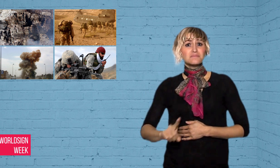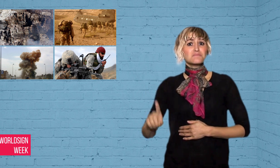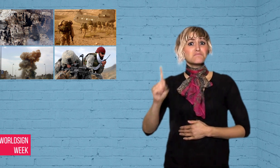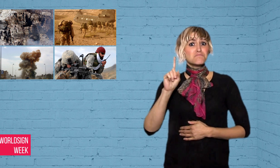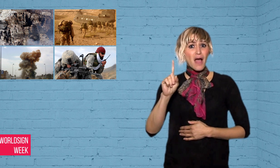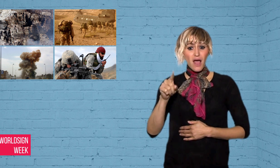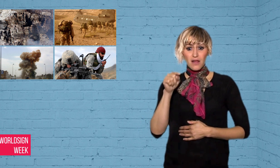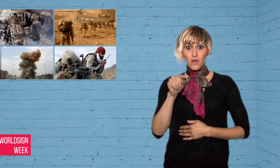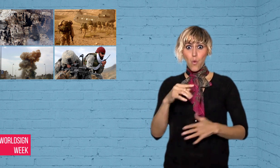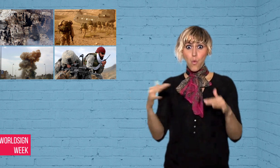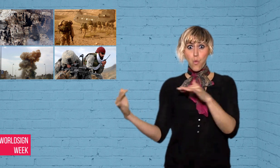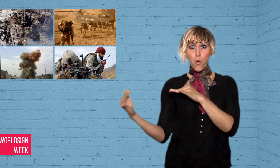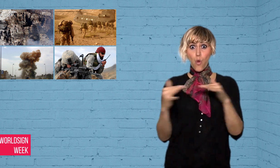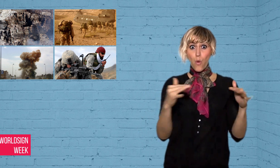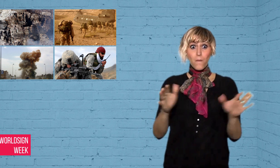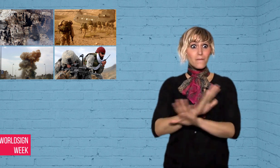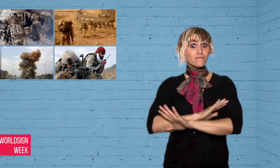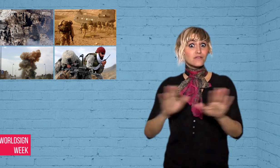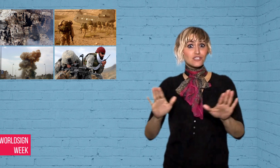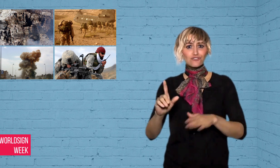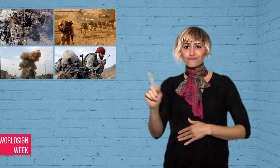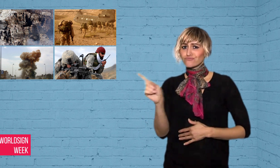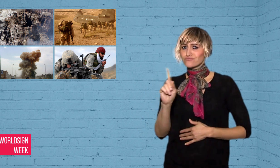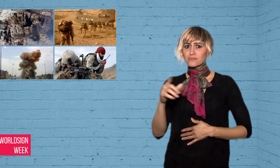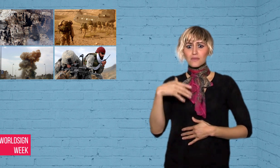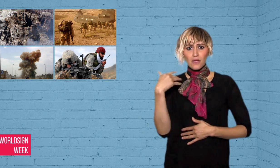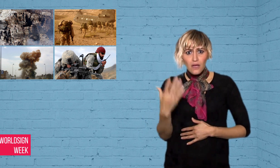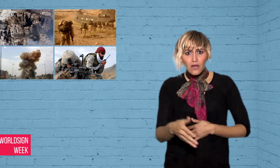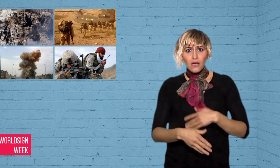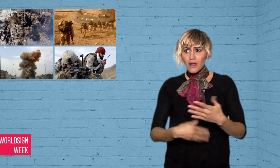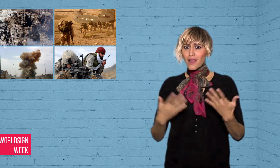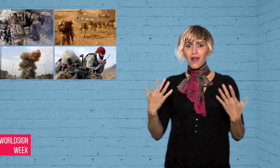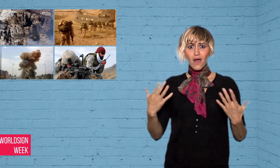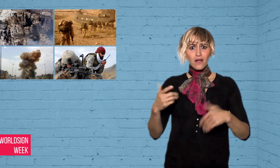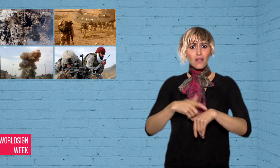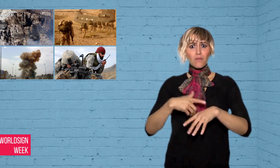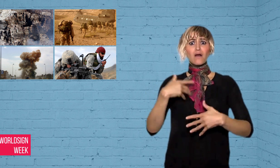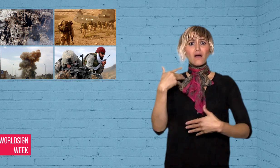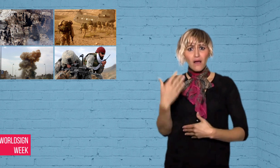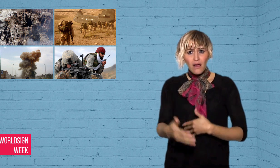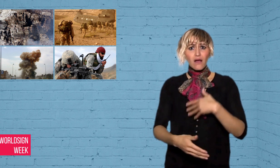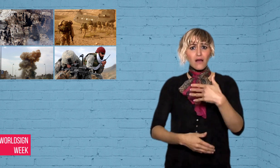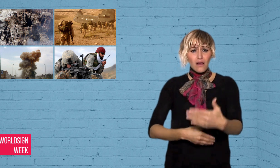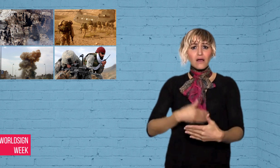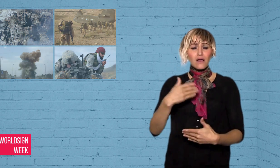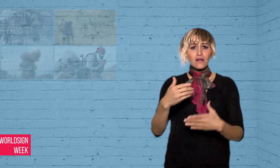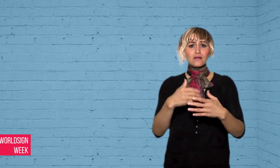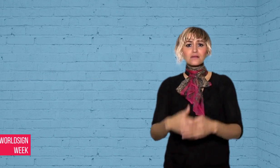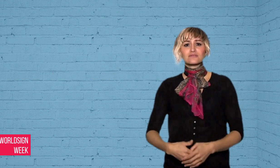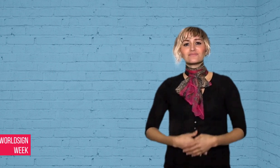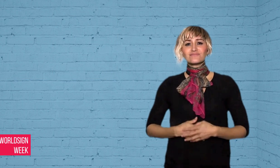the war continues on today.